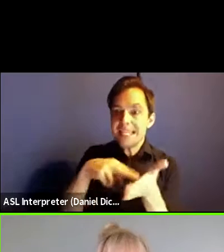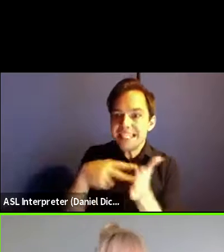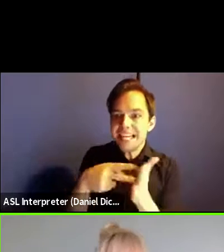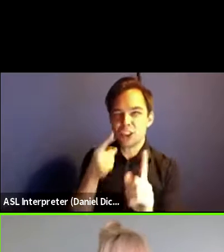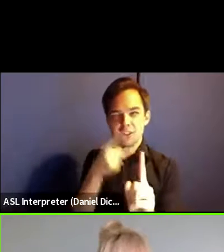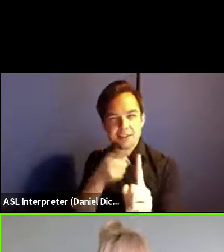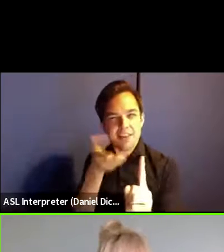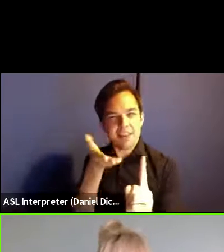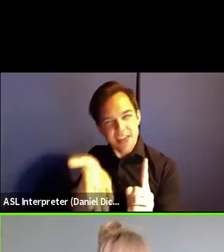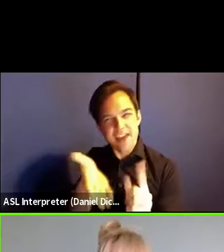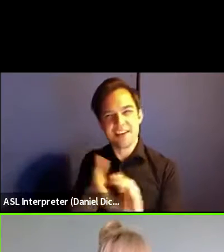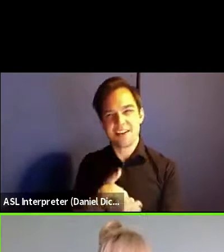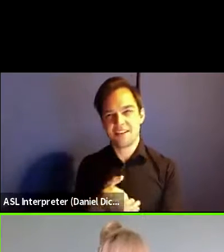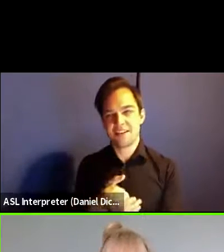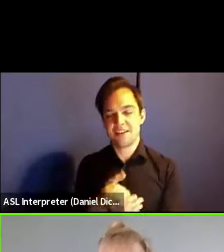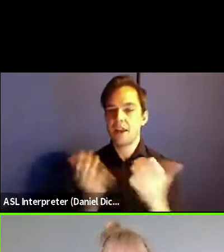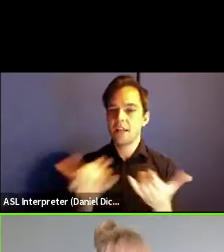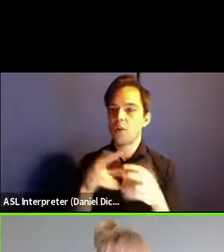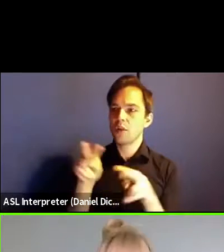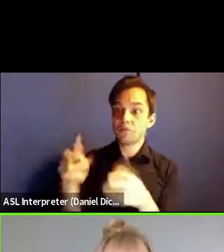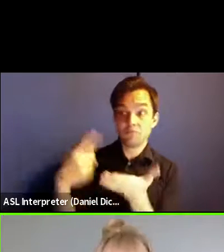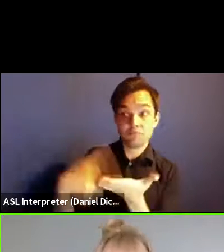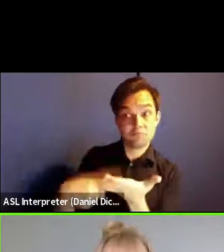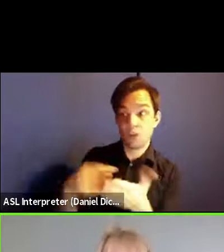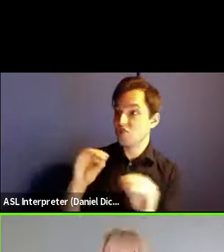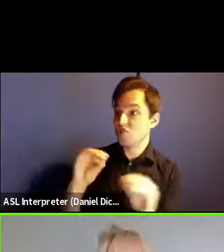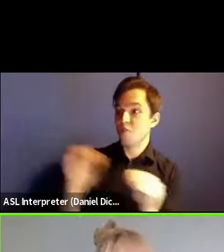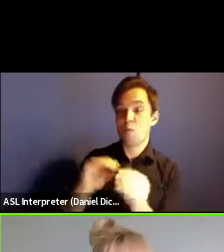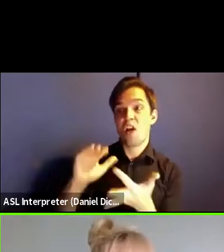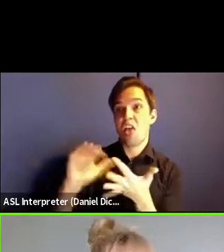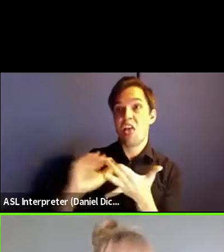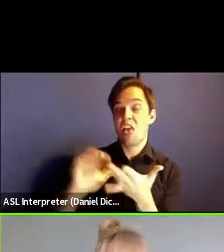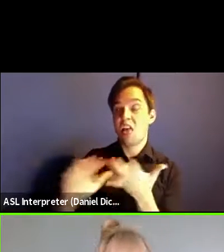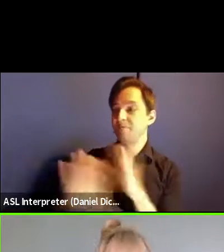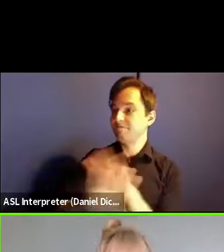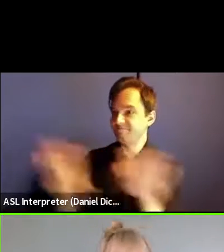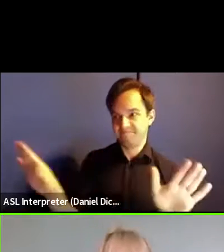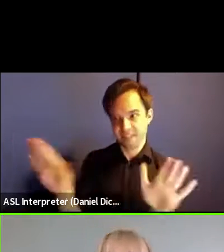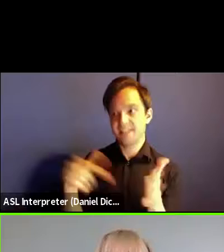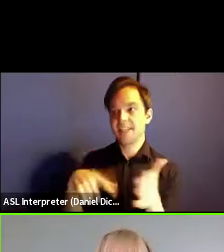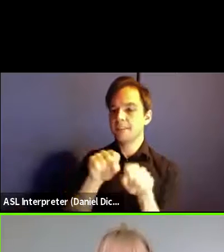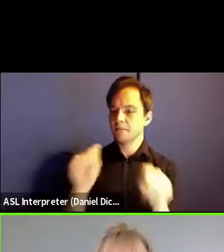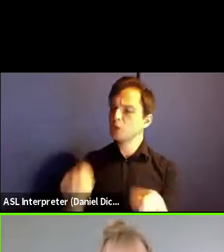And so now we look to business and go, no more excuses. This system can change and you've proved it,